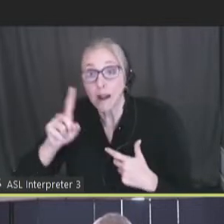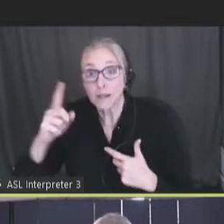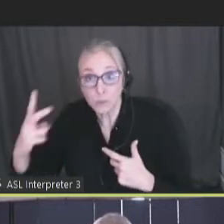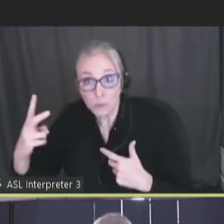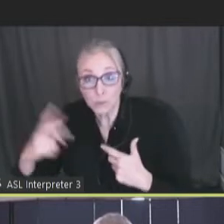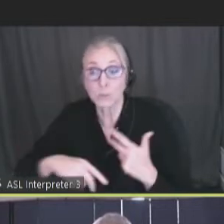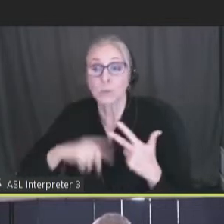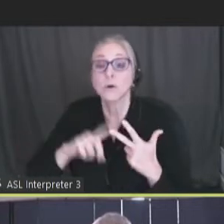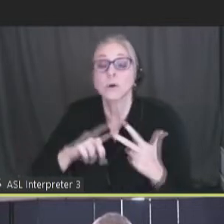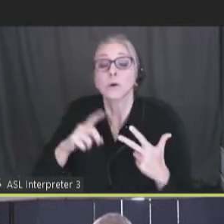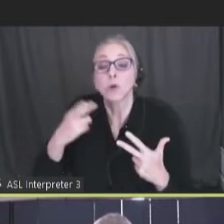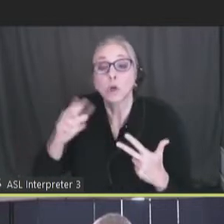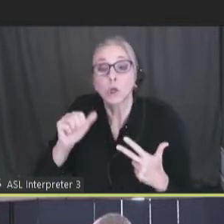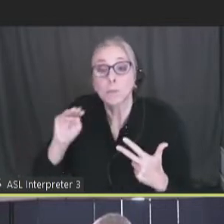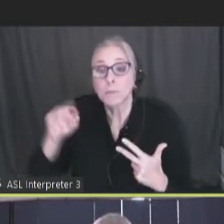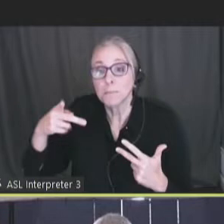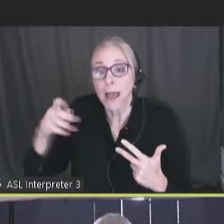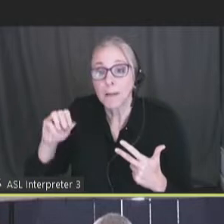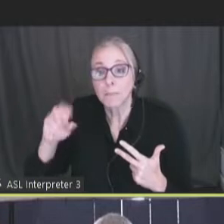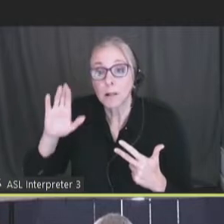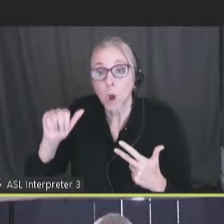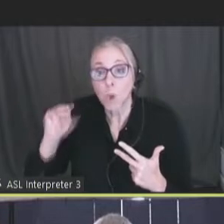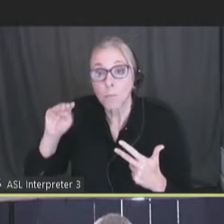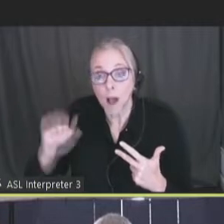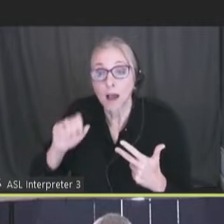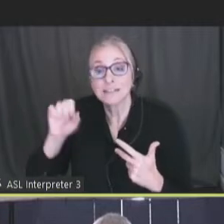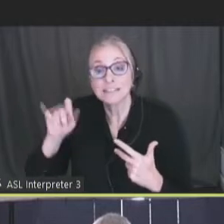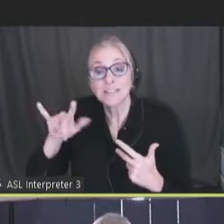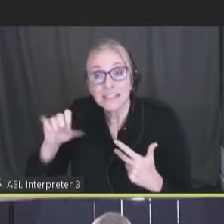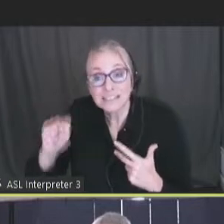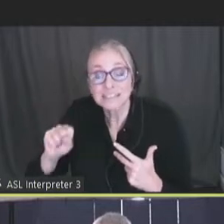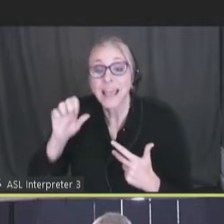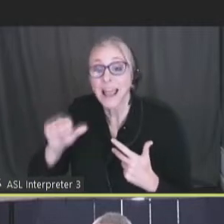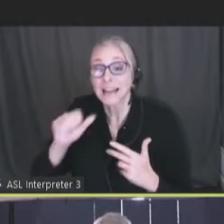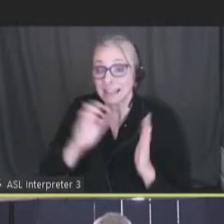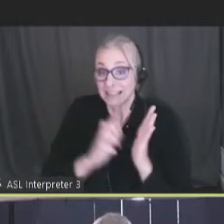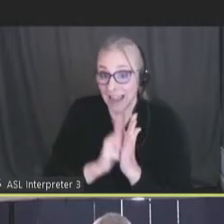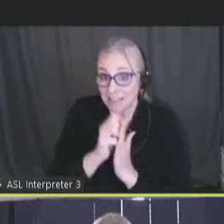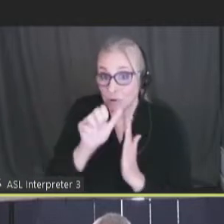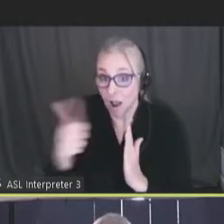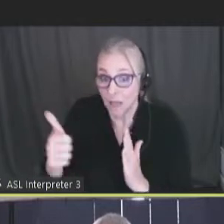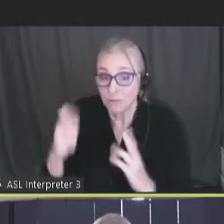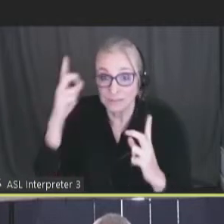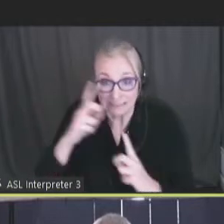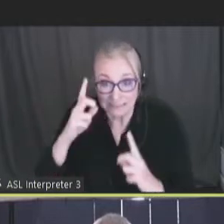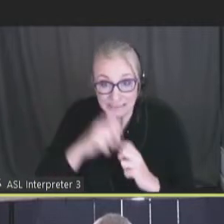human papillomavirus, syphilis, as well as cancer and other diseases. In this session,